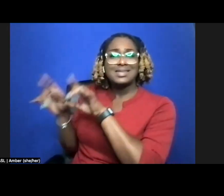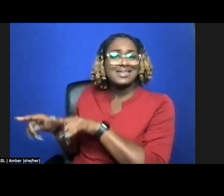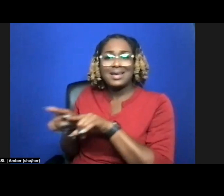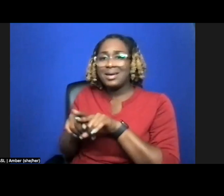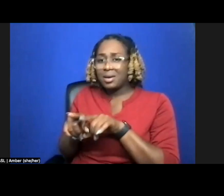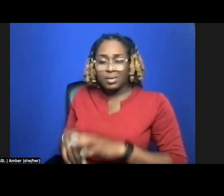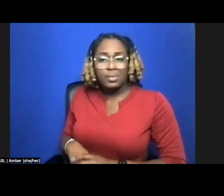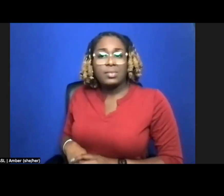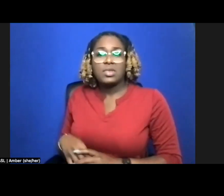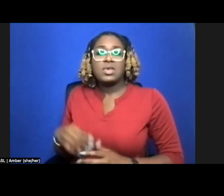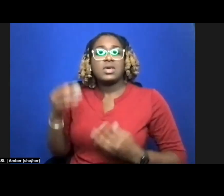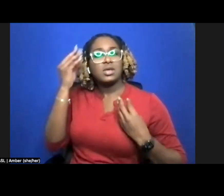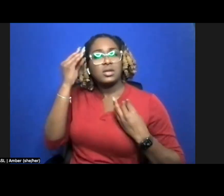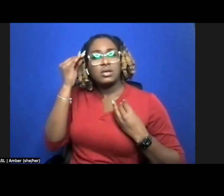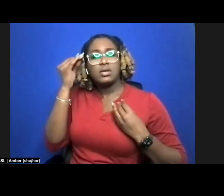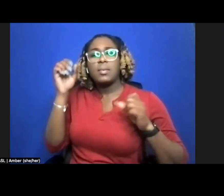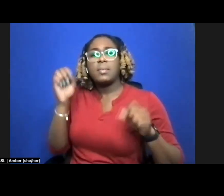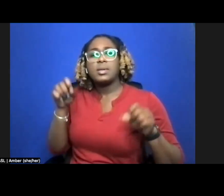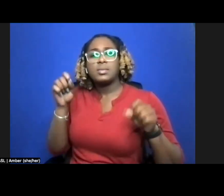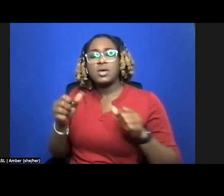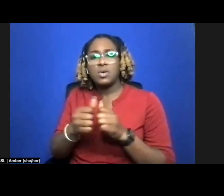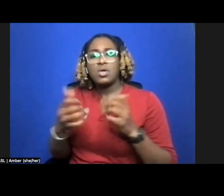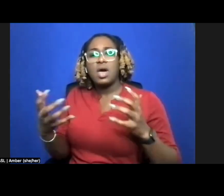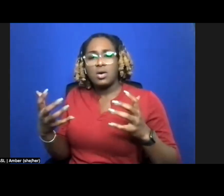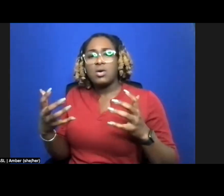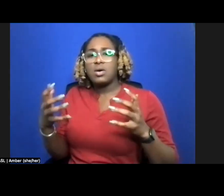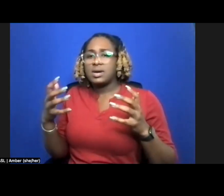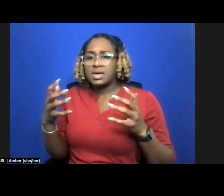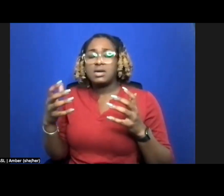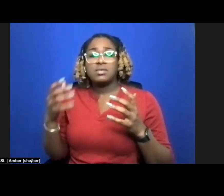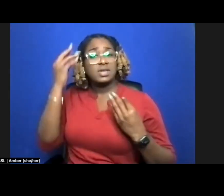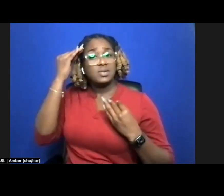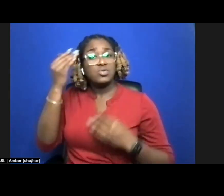of holding without possession. consider: you knowing what it is to collapse